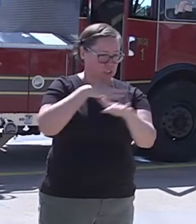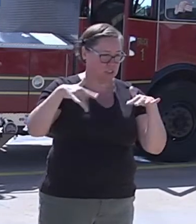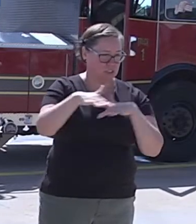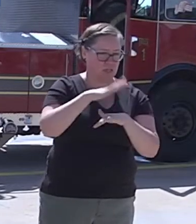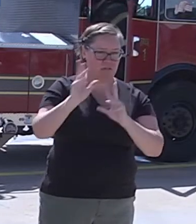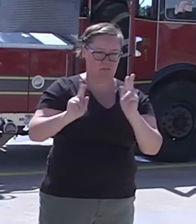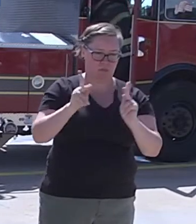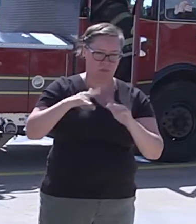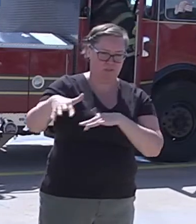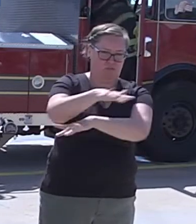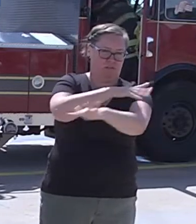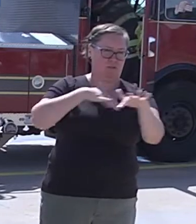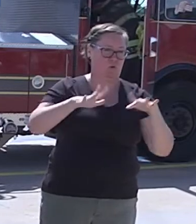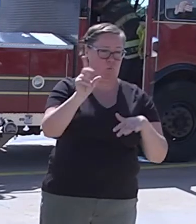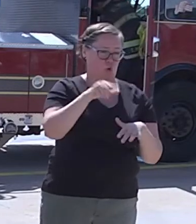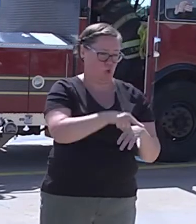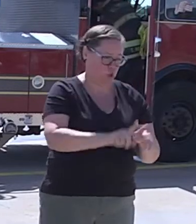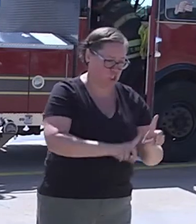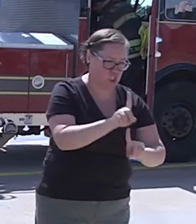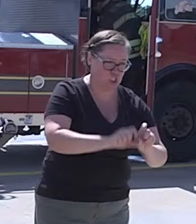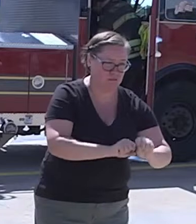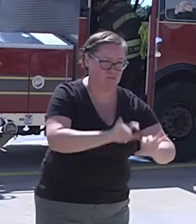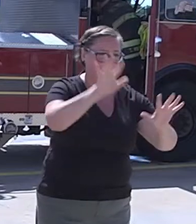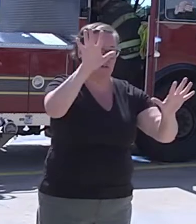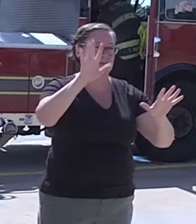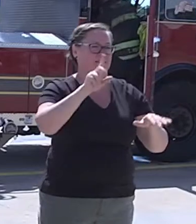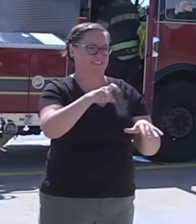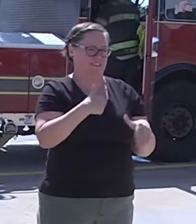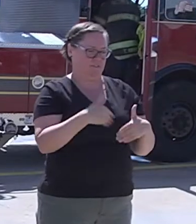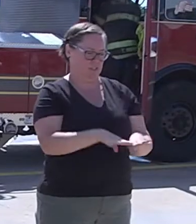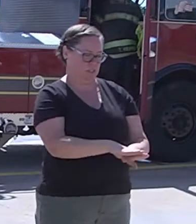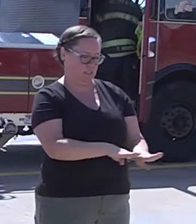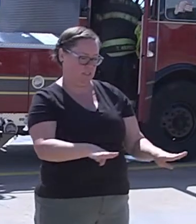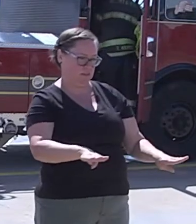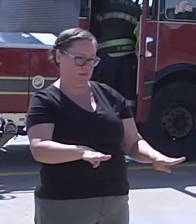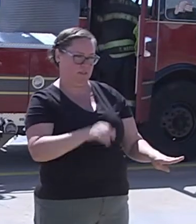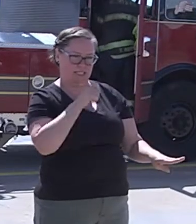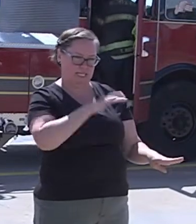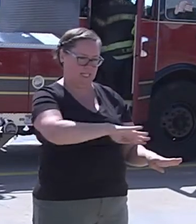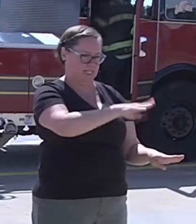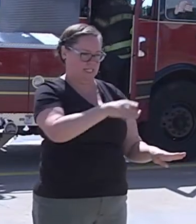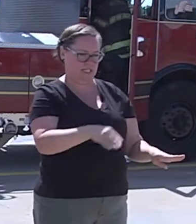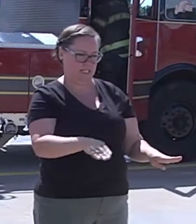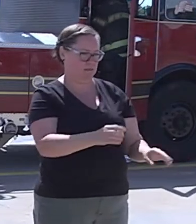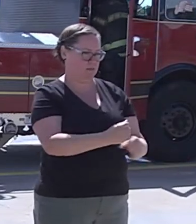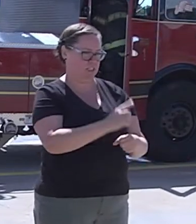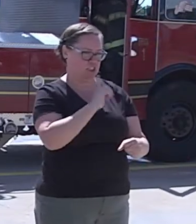you're shooting a level ground area where you can make sure that there's no possible misfires that